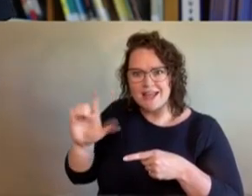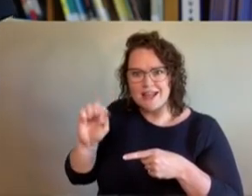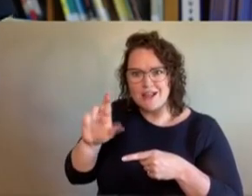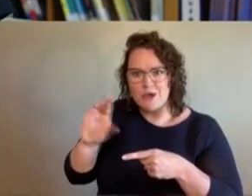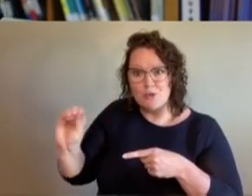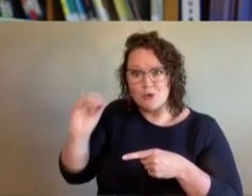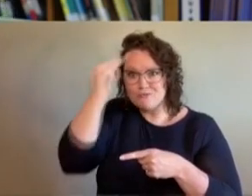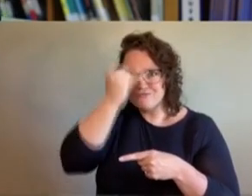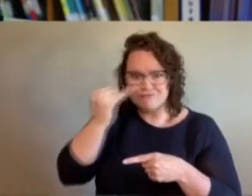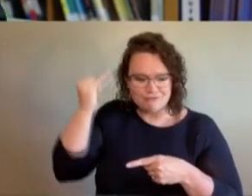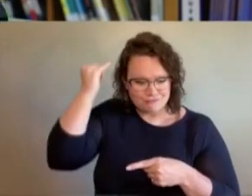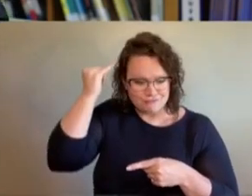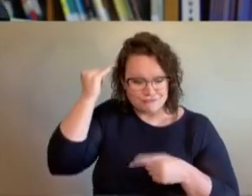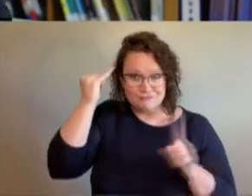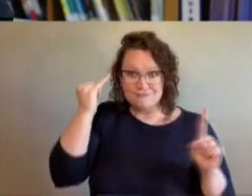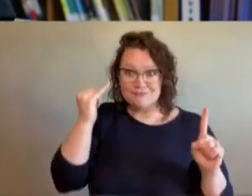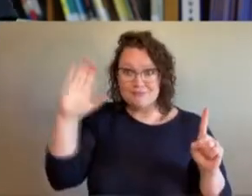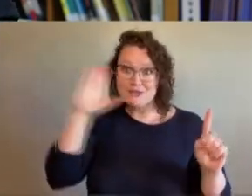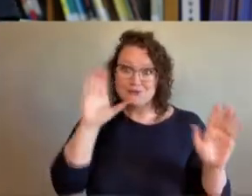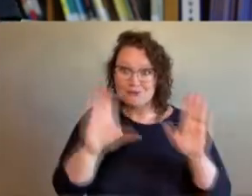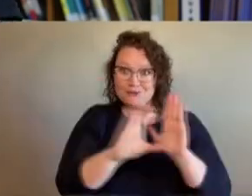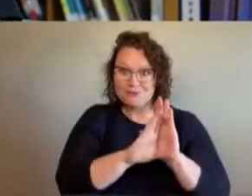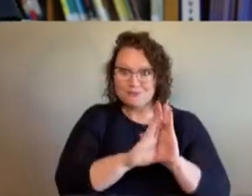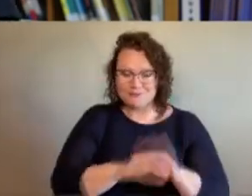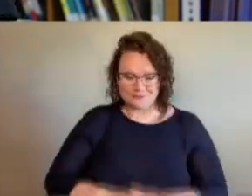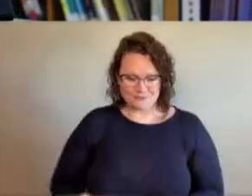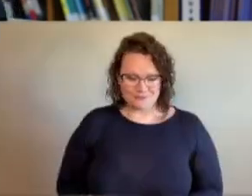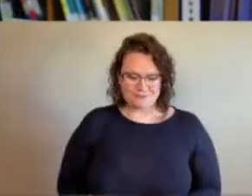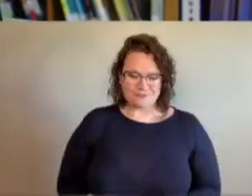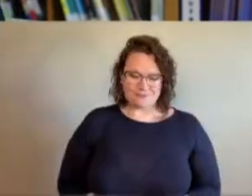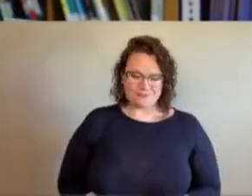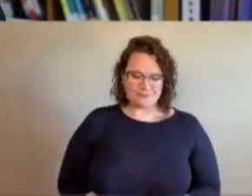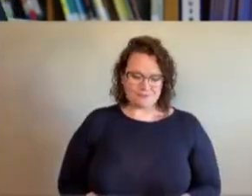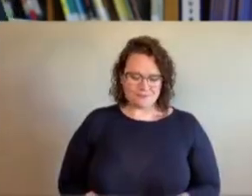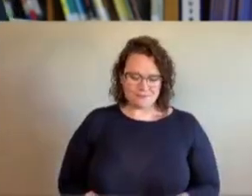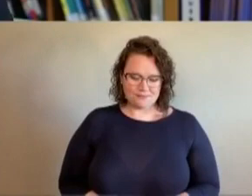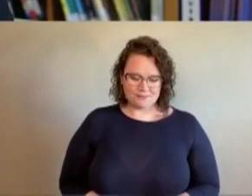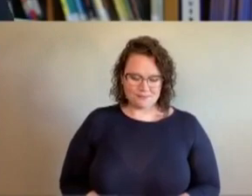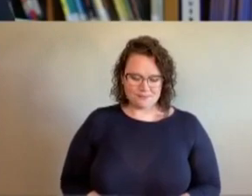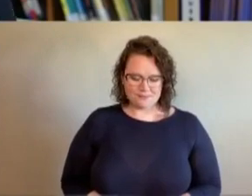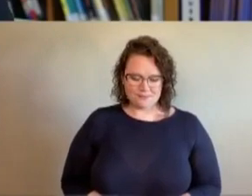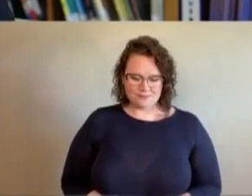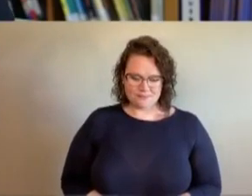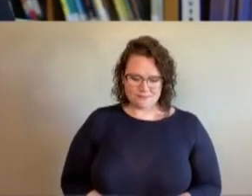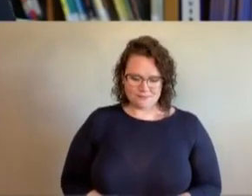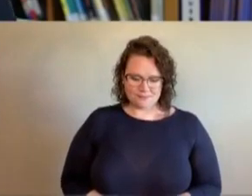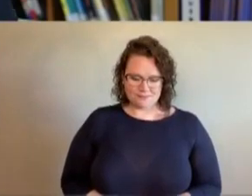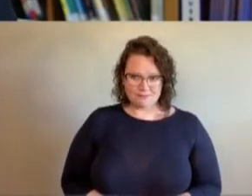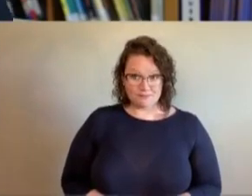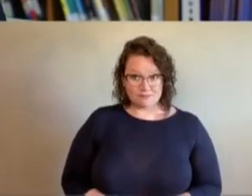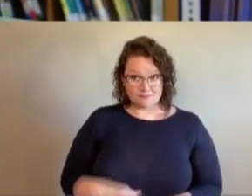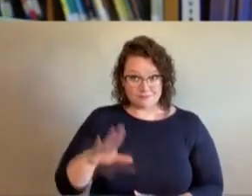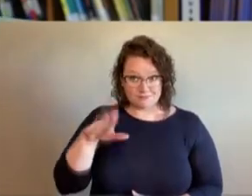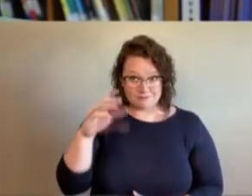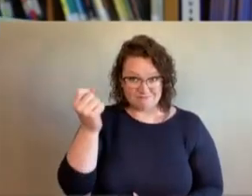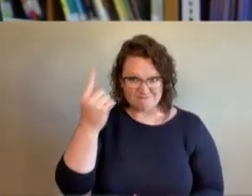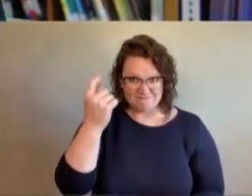enned to a page. He goes by the name of Jackie laroo.